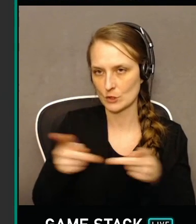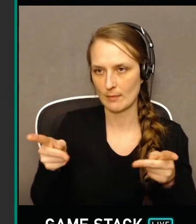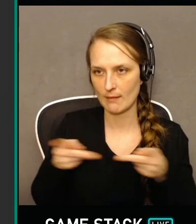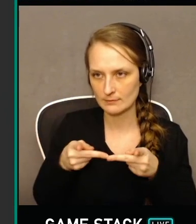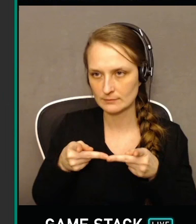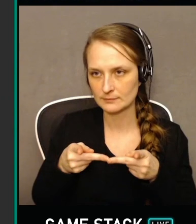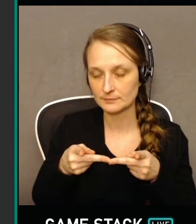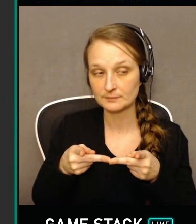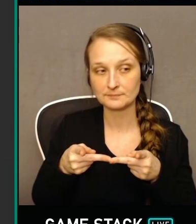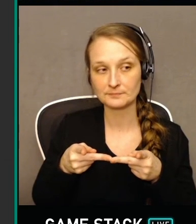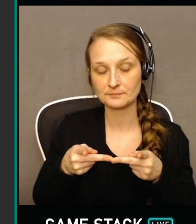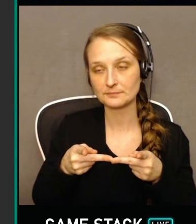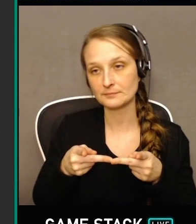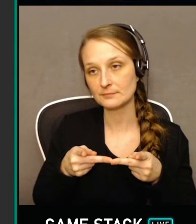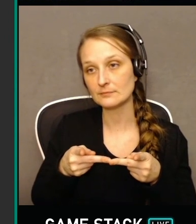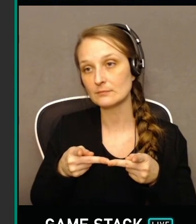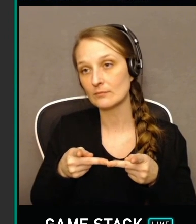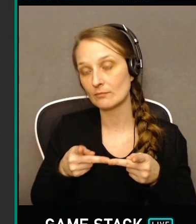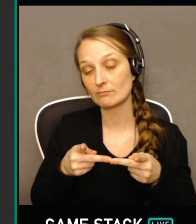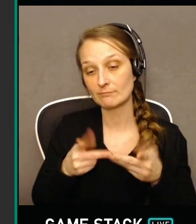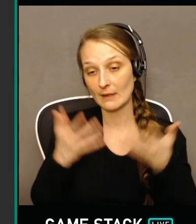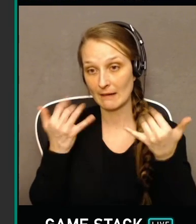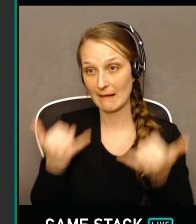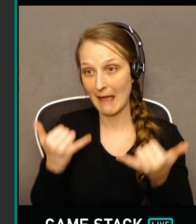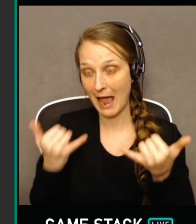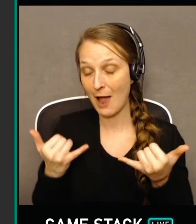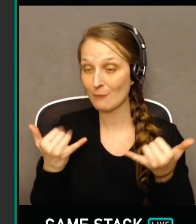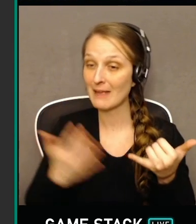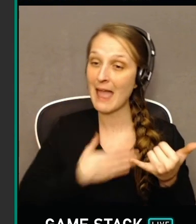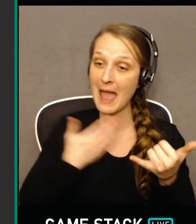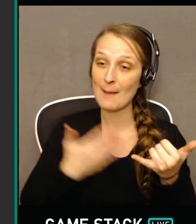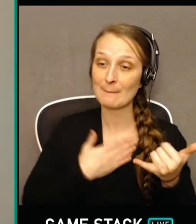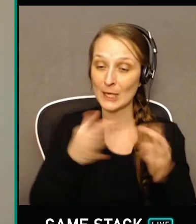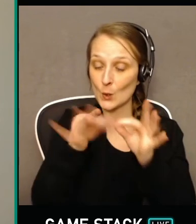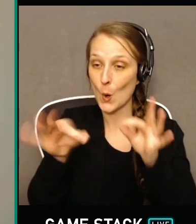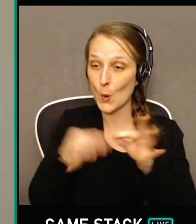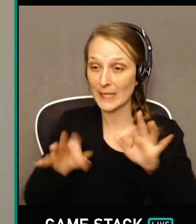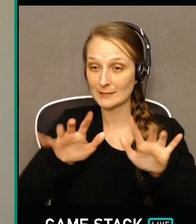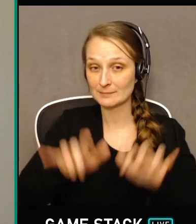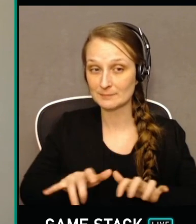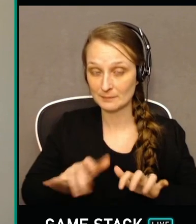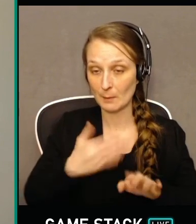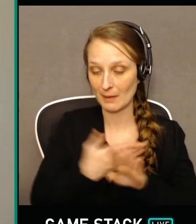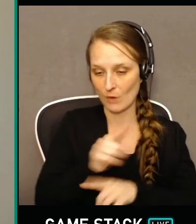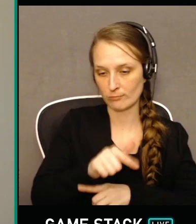And with that, all that's left to say is happy coding. Before I hand this off to Q&A,